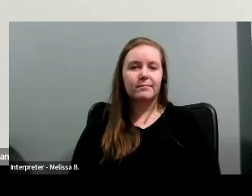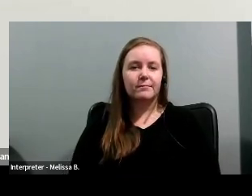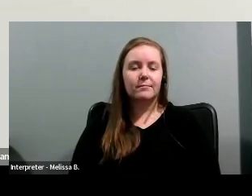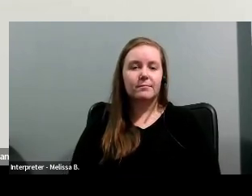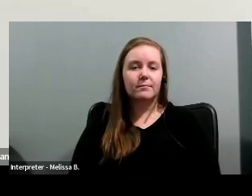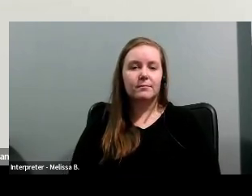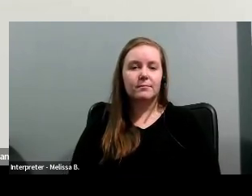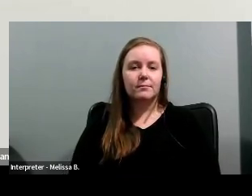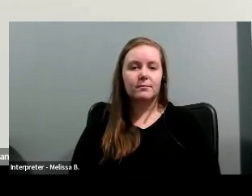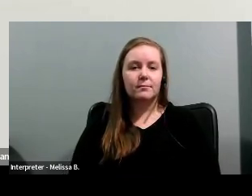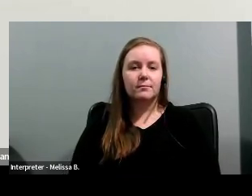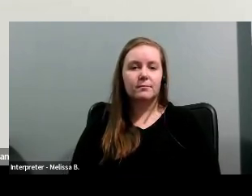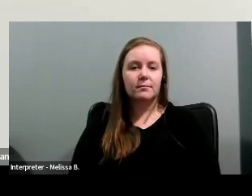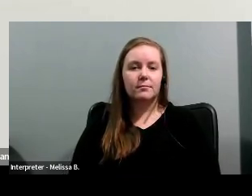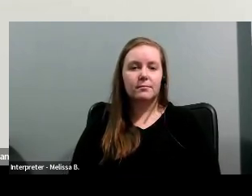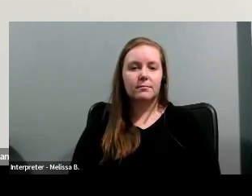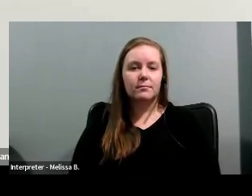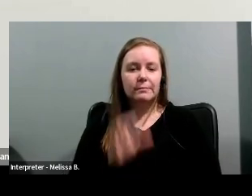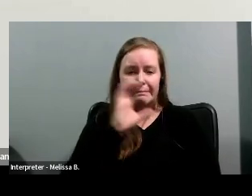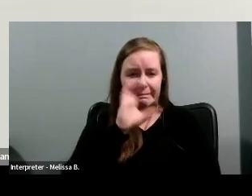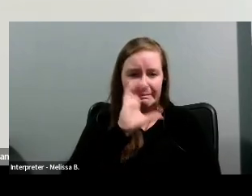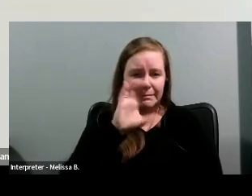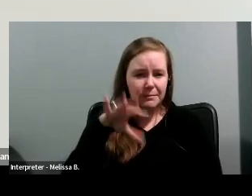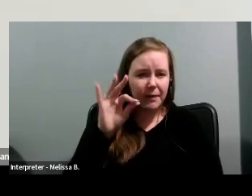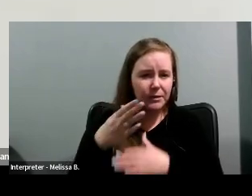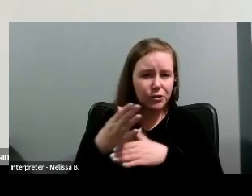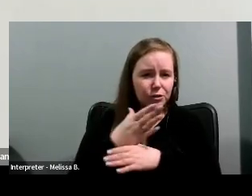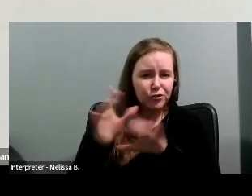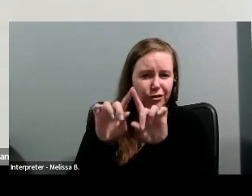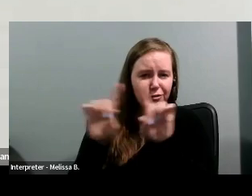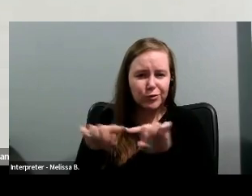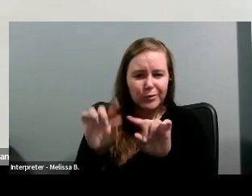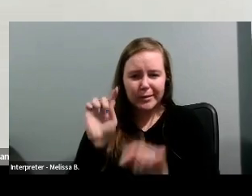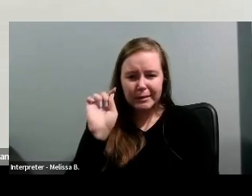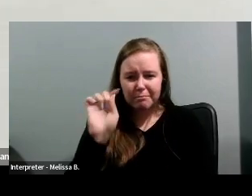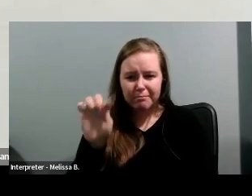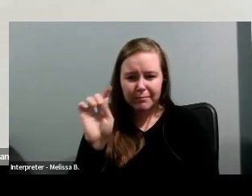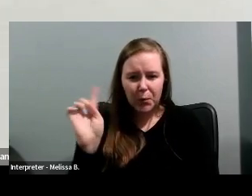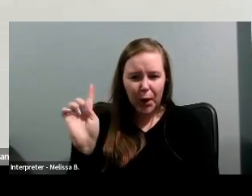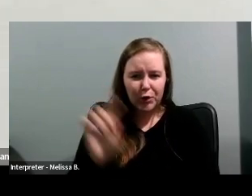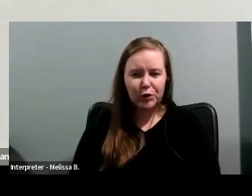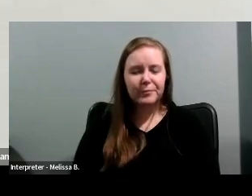Shannon Spencer (she/her): I'm gonna find the share screen option. There you go.